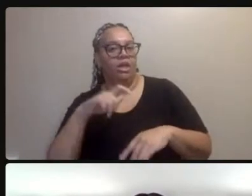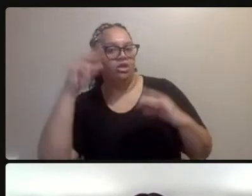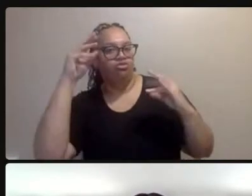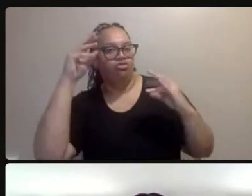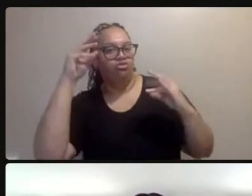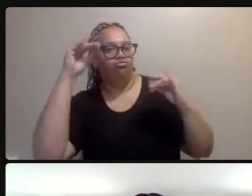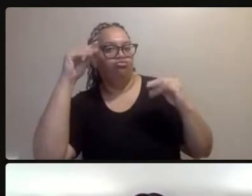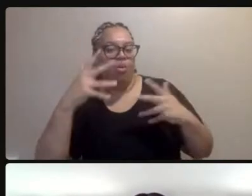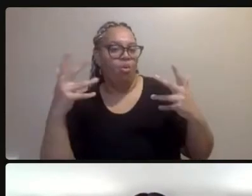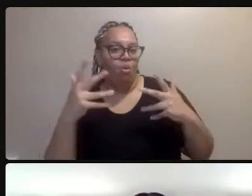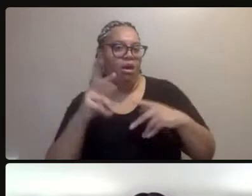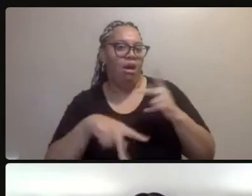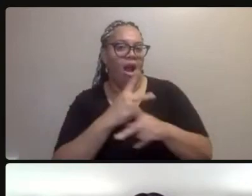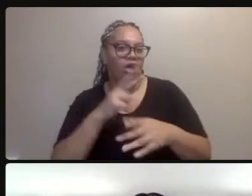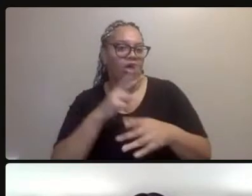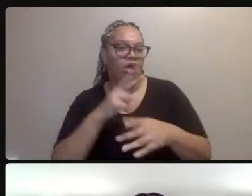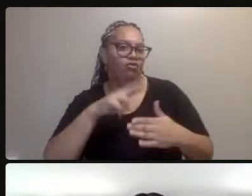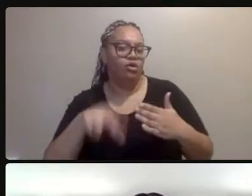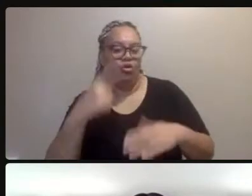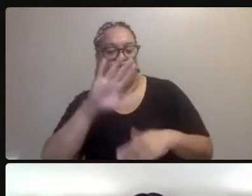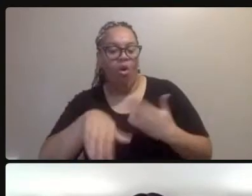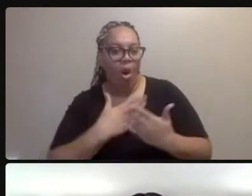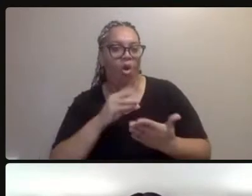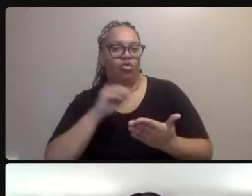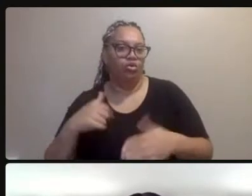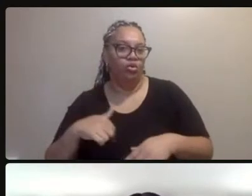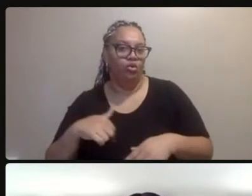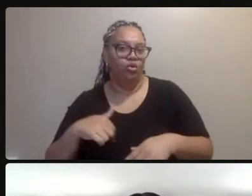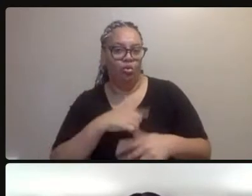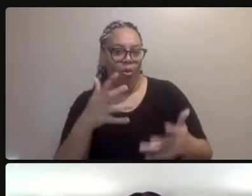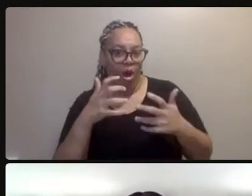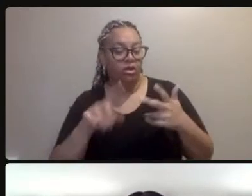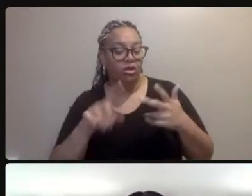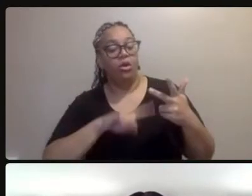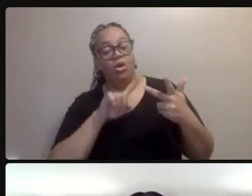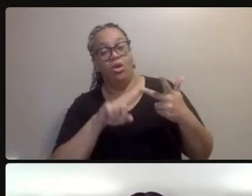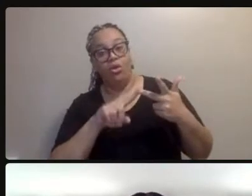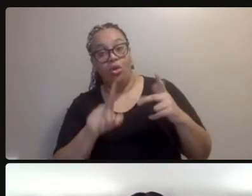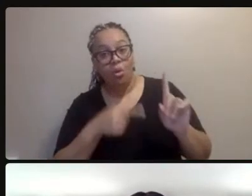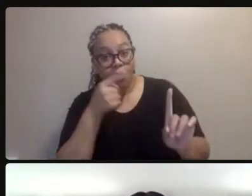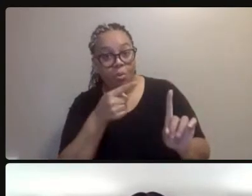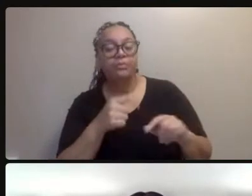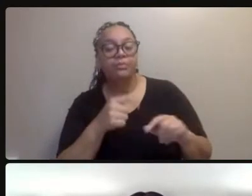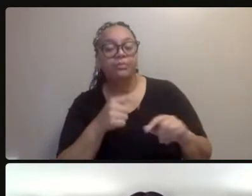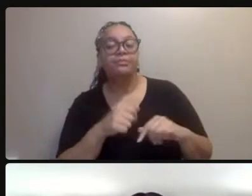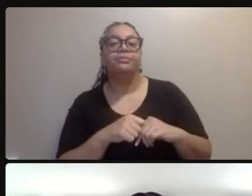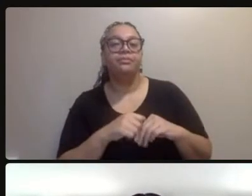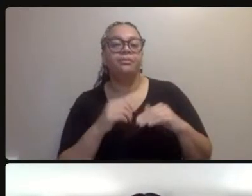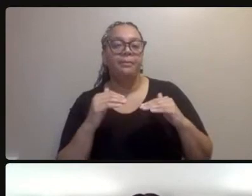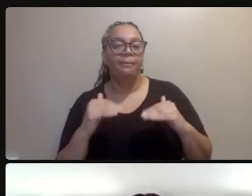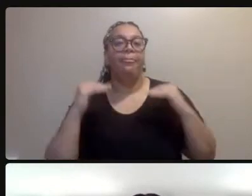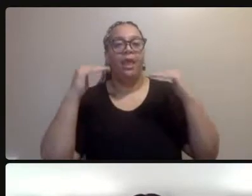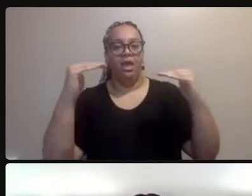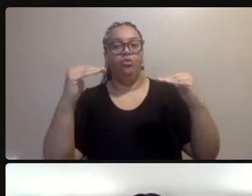STAFF. THAT'S NOT EQUITY AND I THINK WE NEED TO CONSIDER